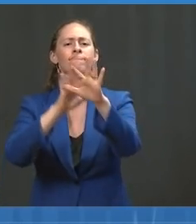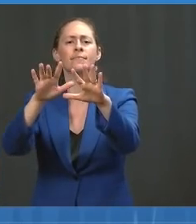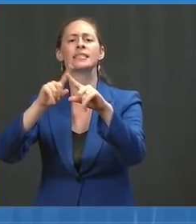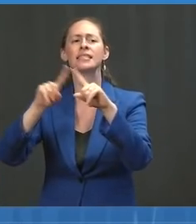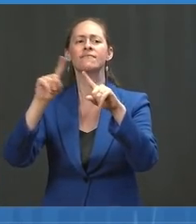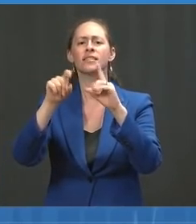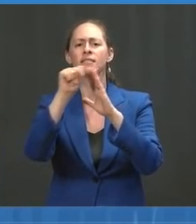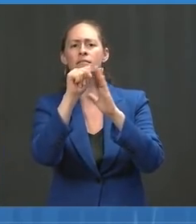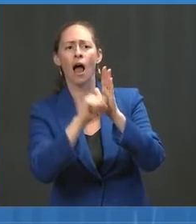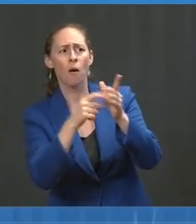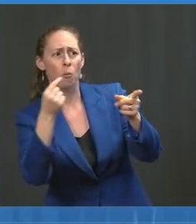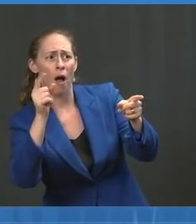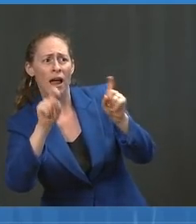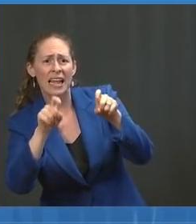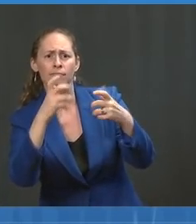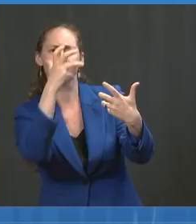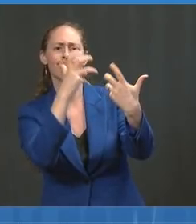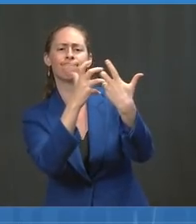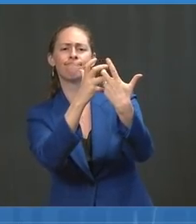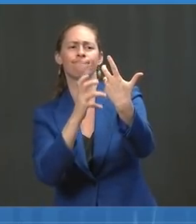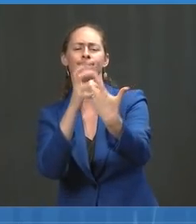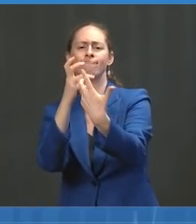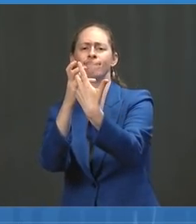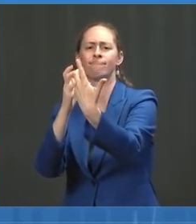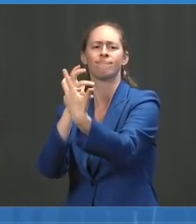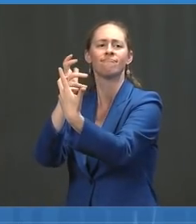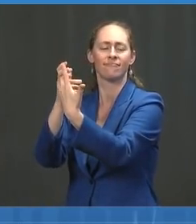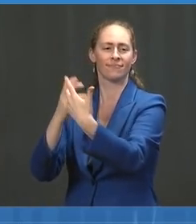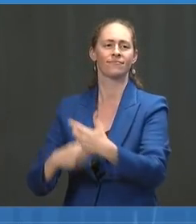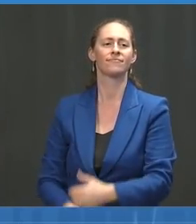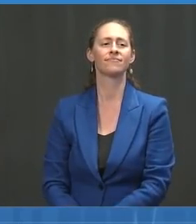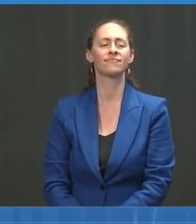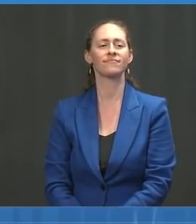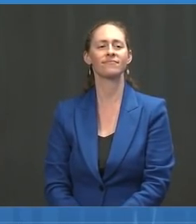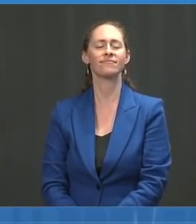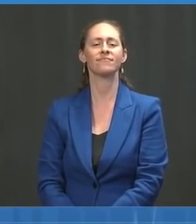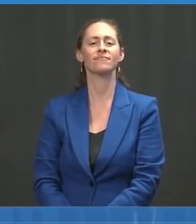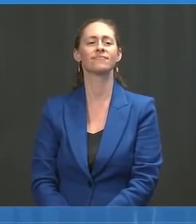We are working with 17 states and have deployed over 700 federal personnel;